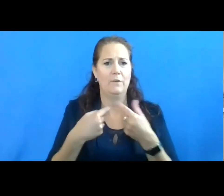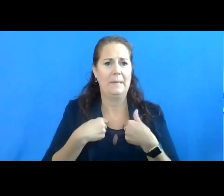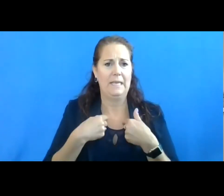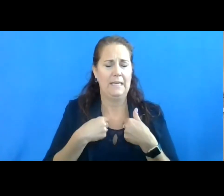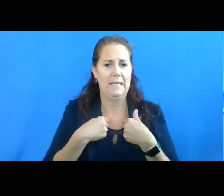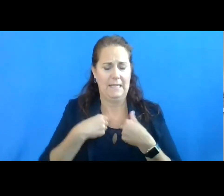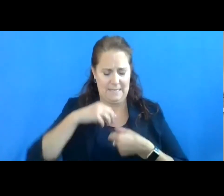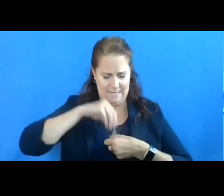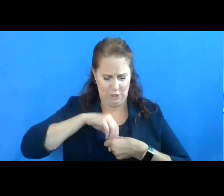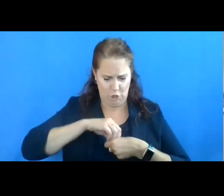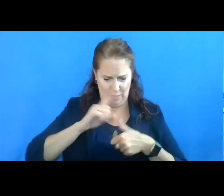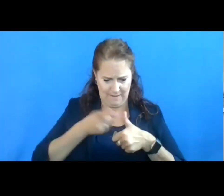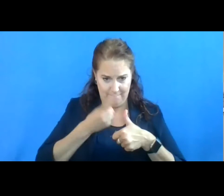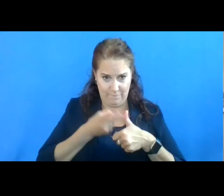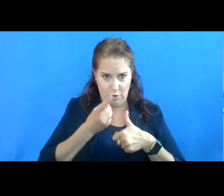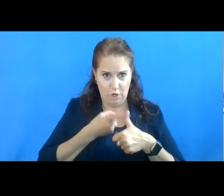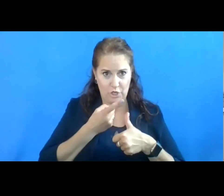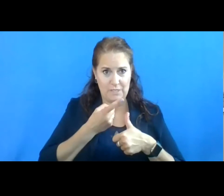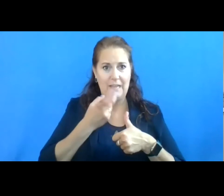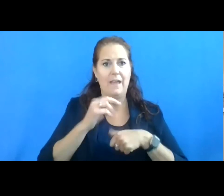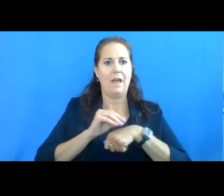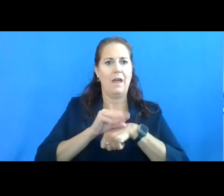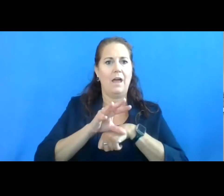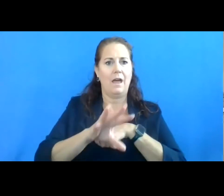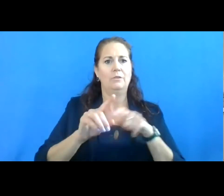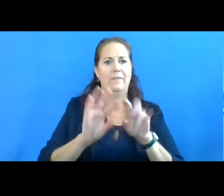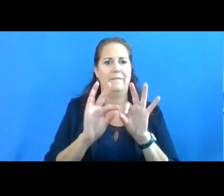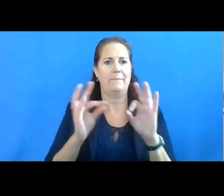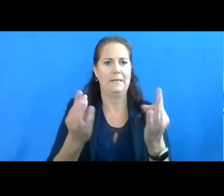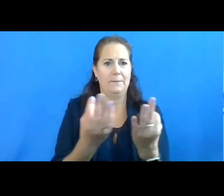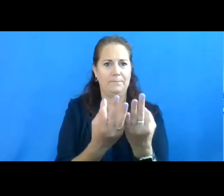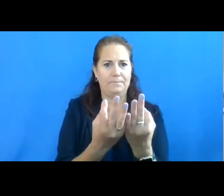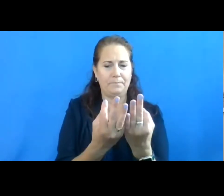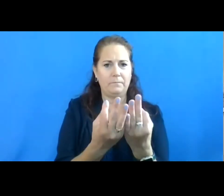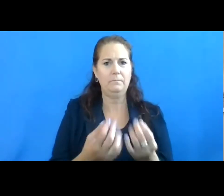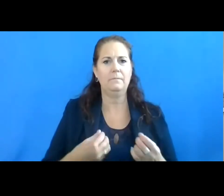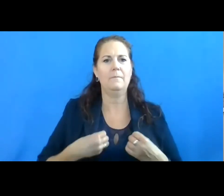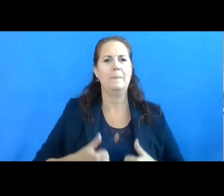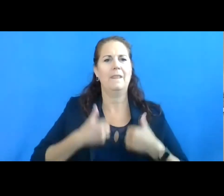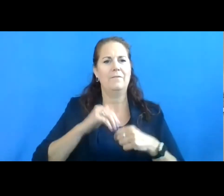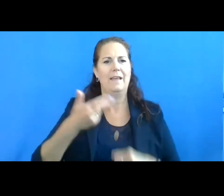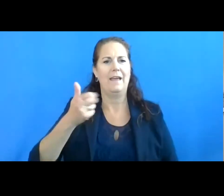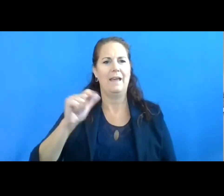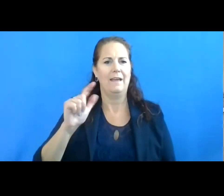Internally first and then in the family. And I was living in Hazelton at the time.